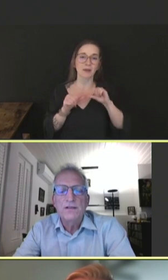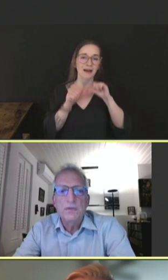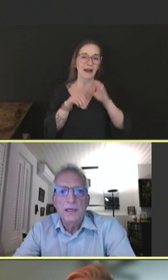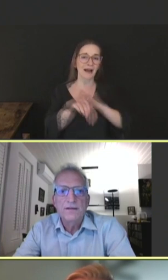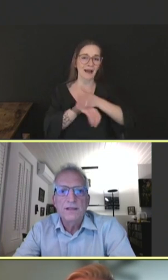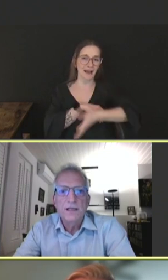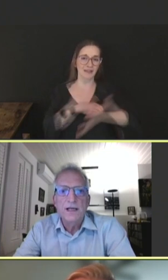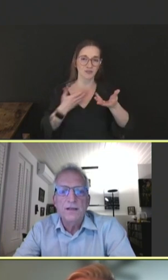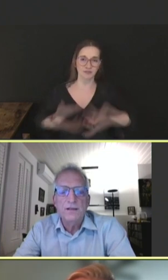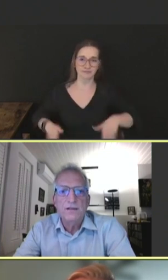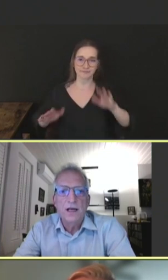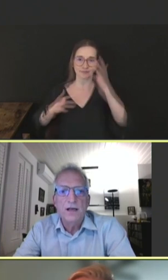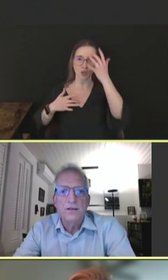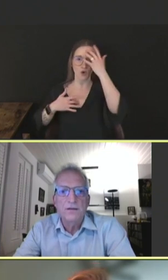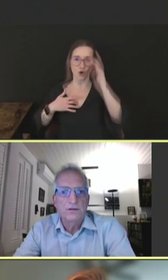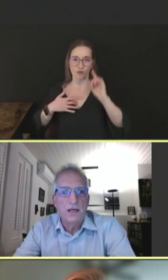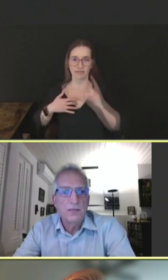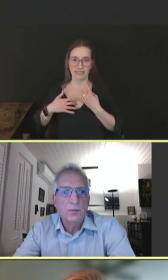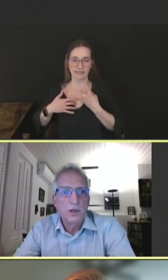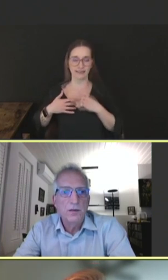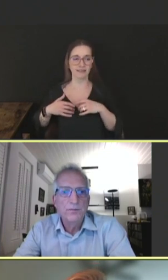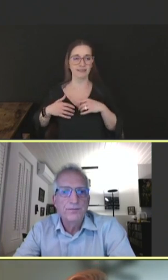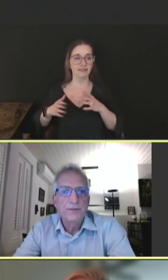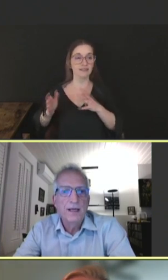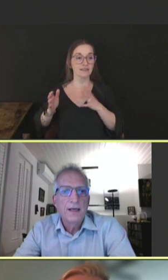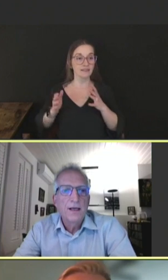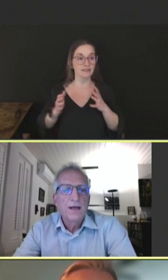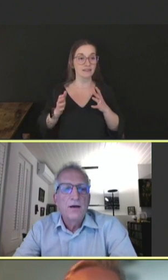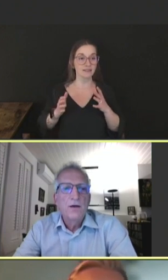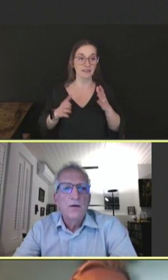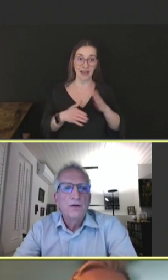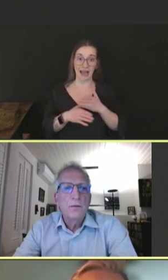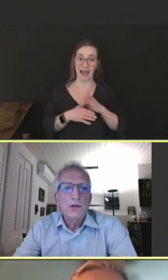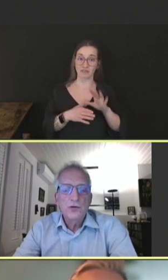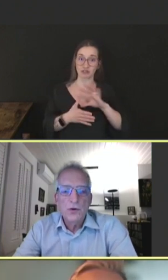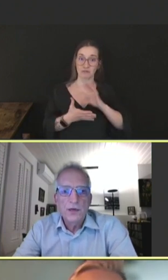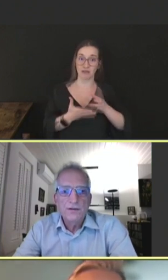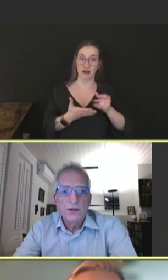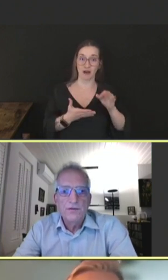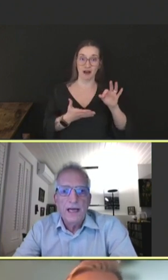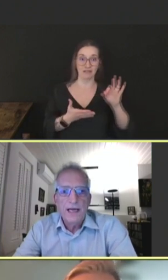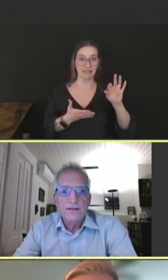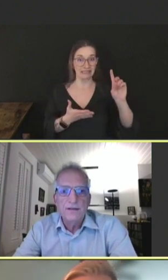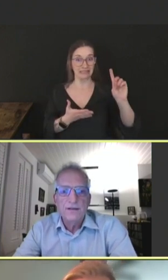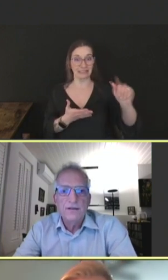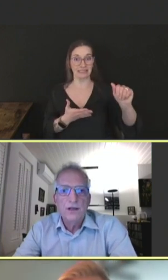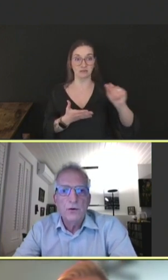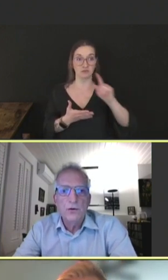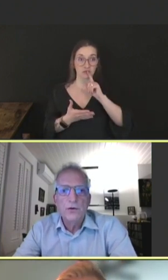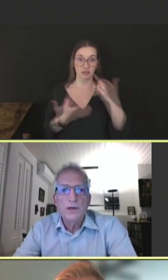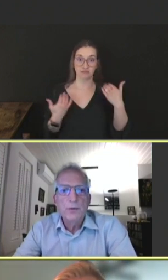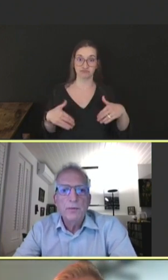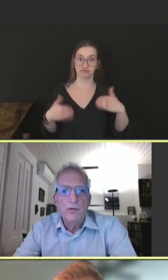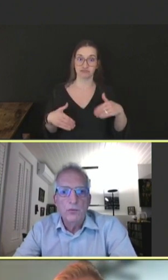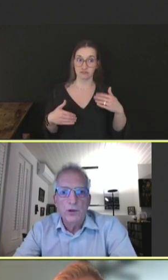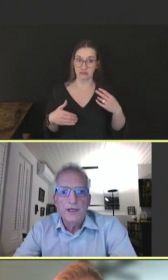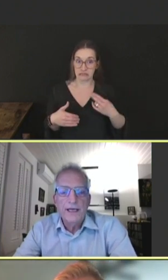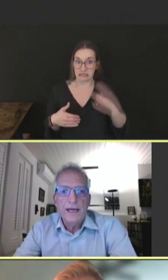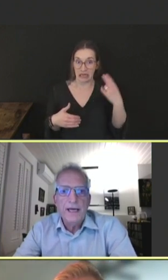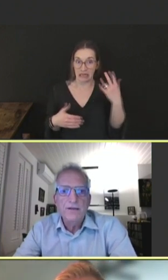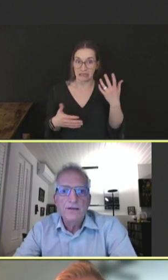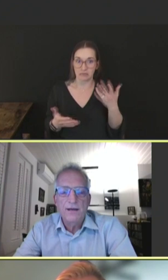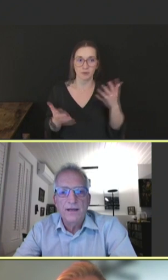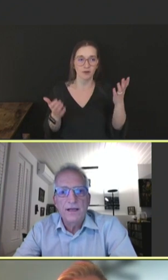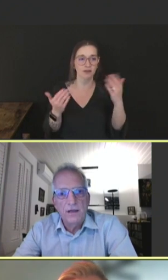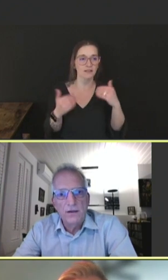disability is sizeable. The majority of cases occur in people who are working age, and that has